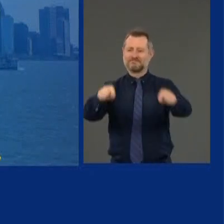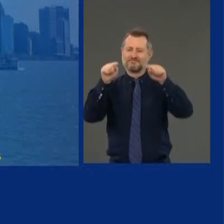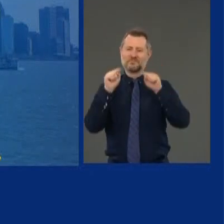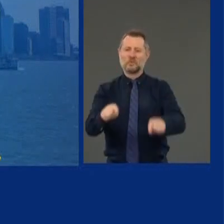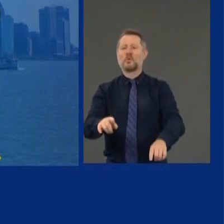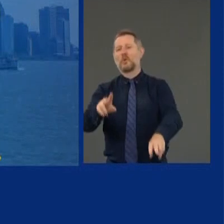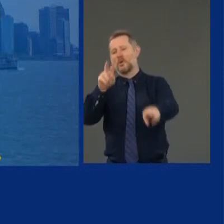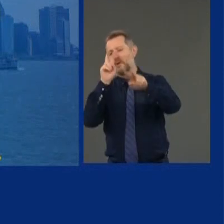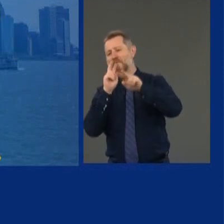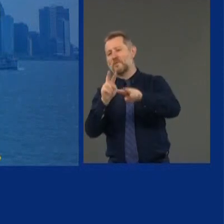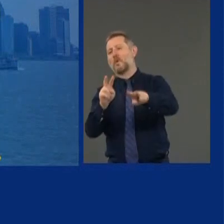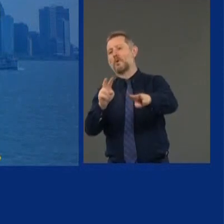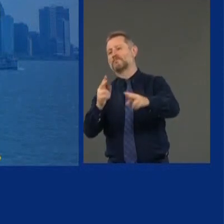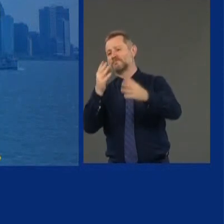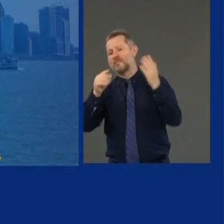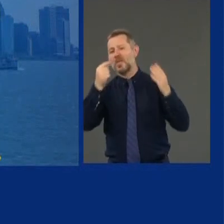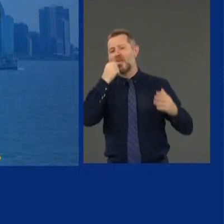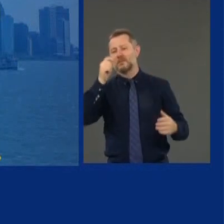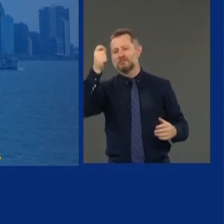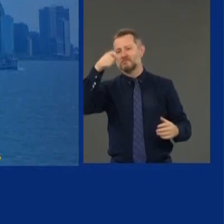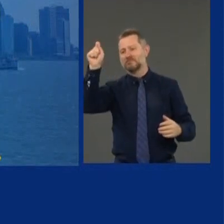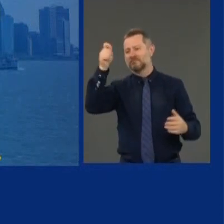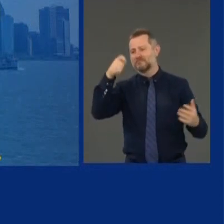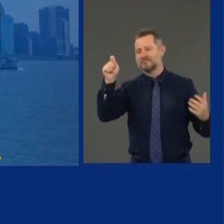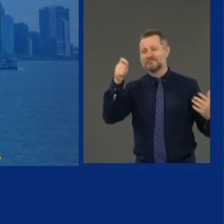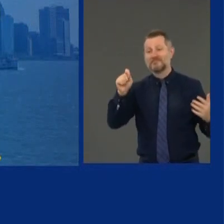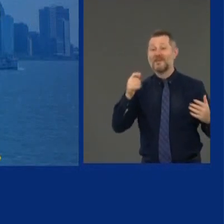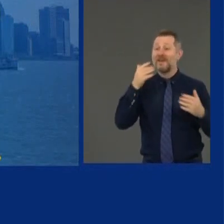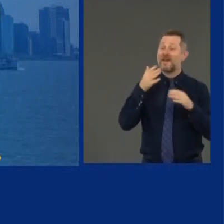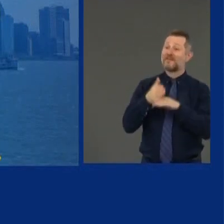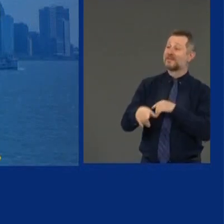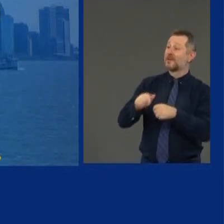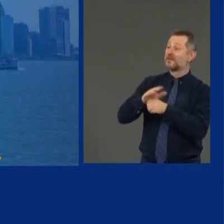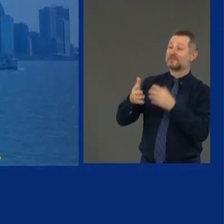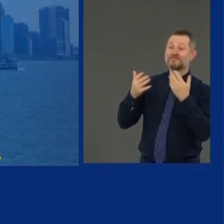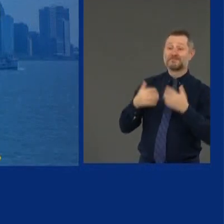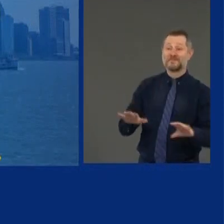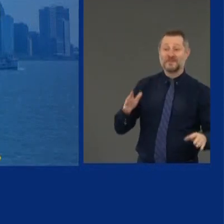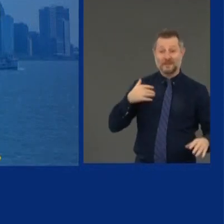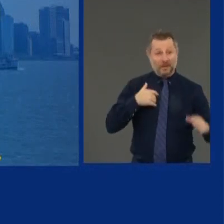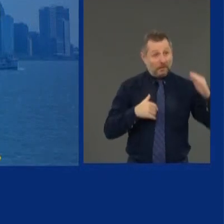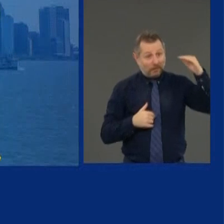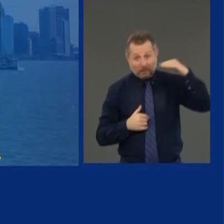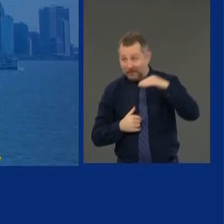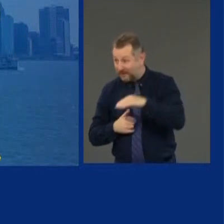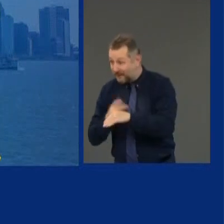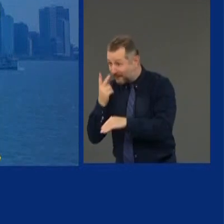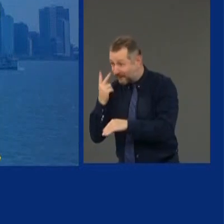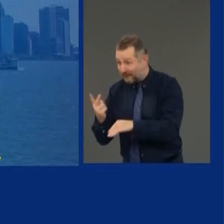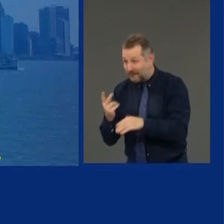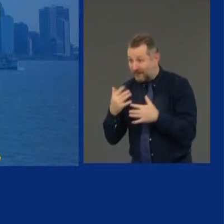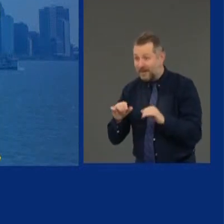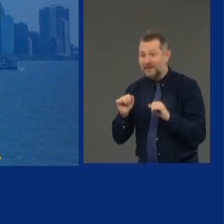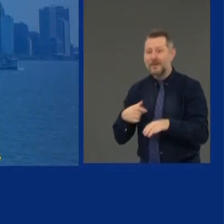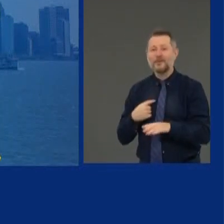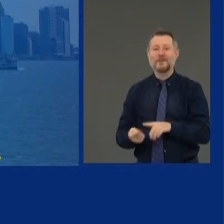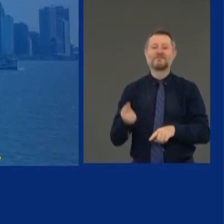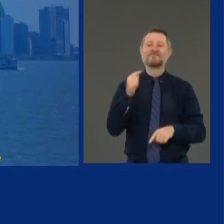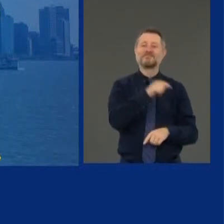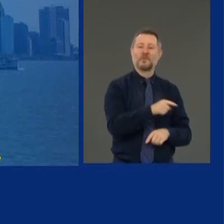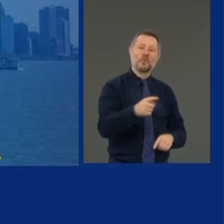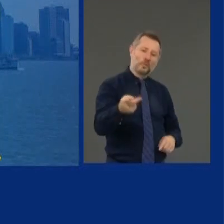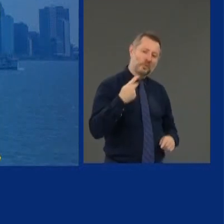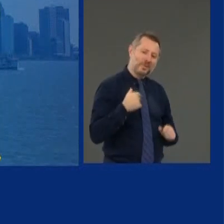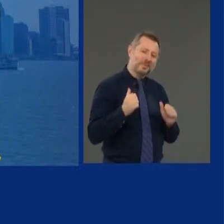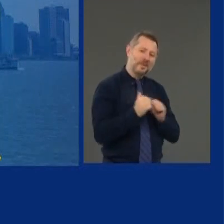AND WE ARE EMPOWERED TO DO THAT.